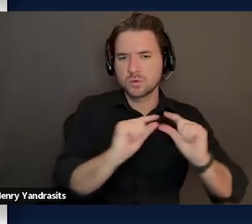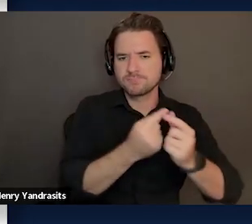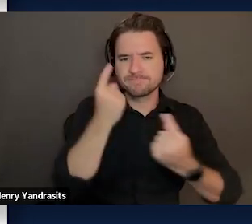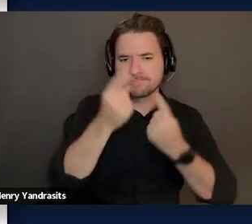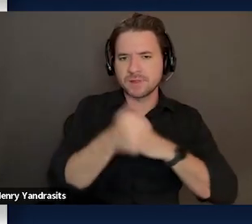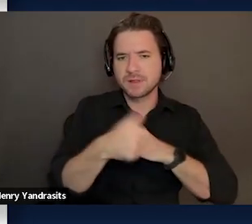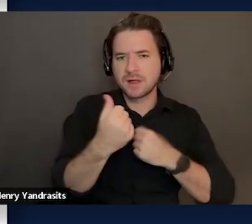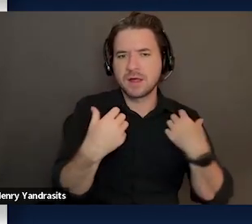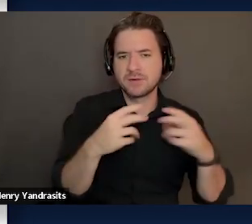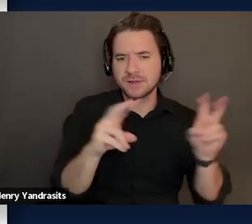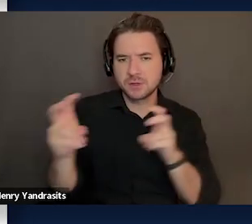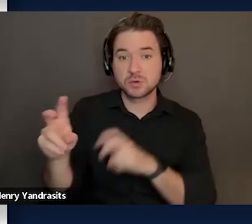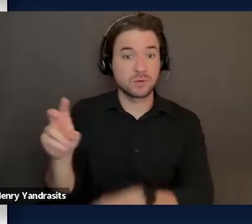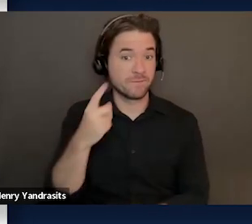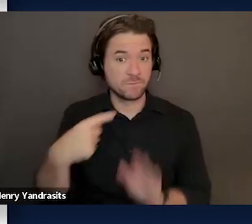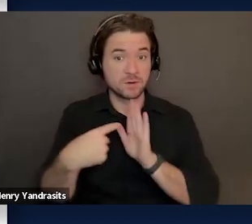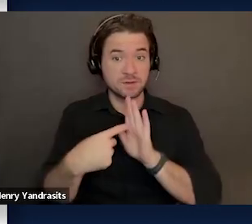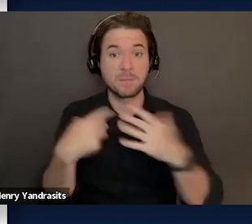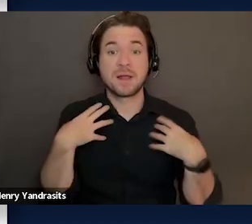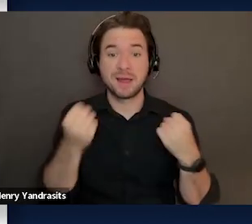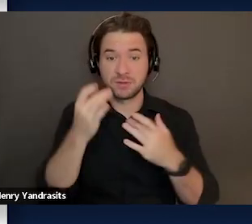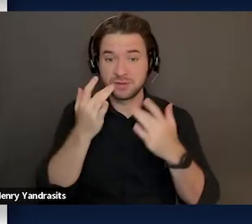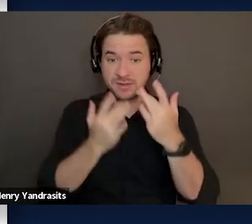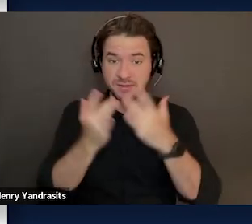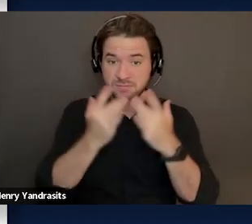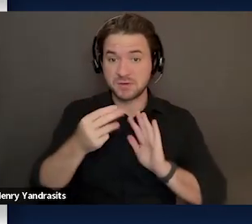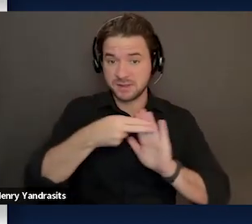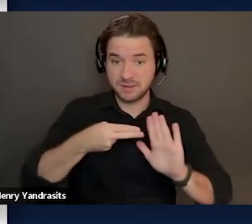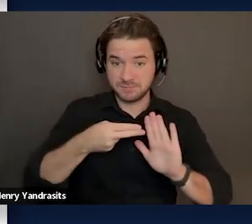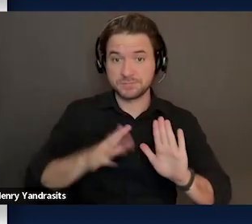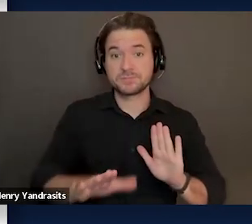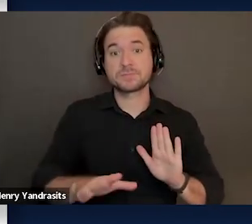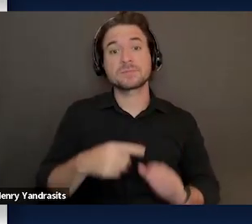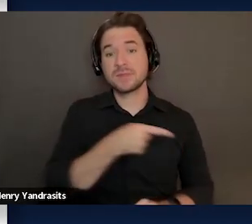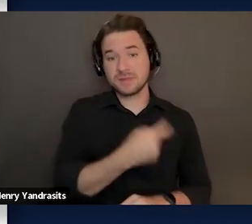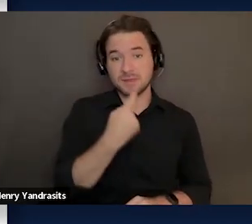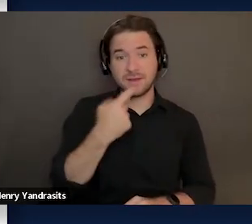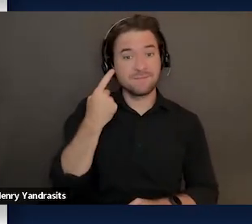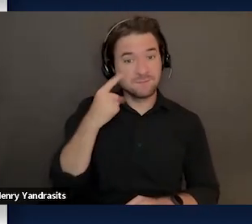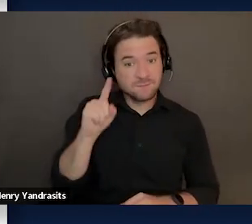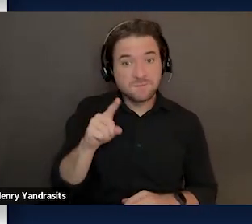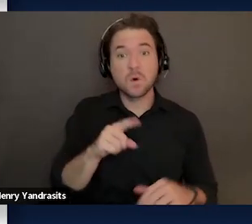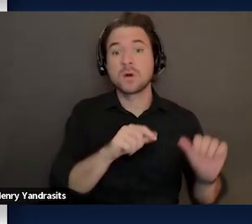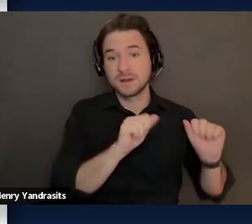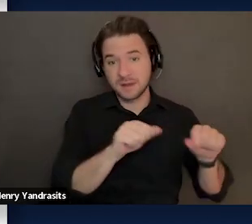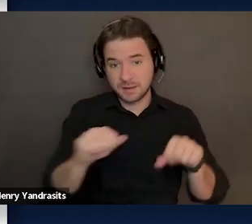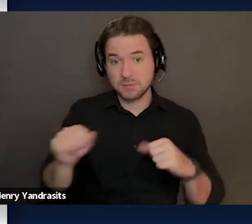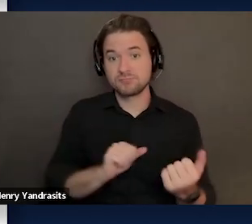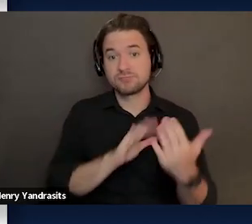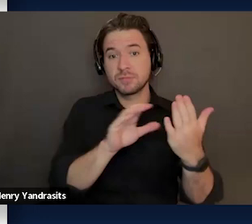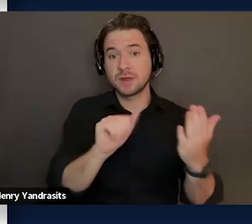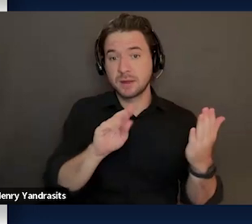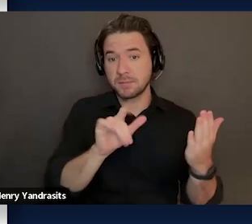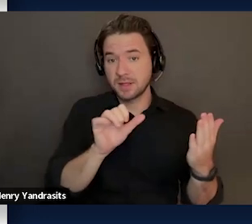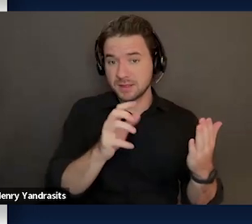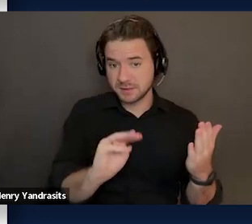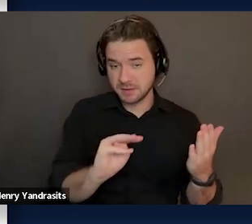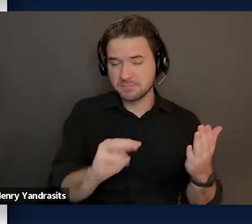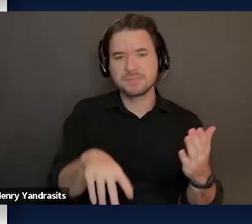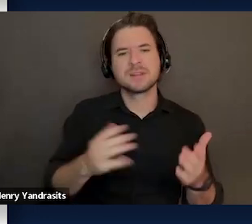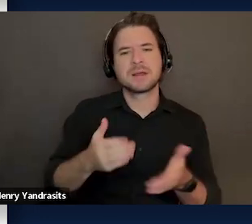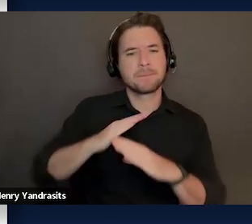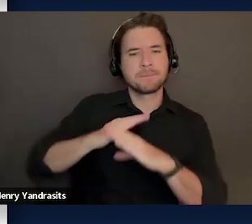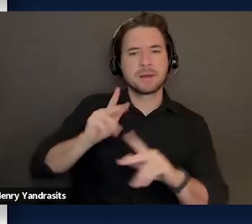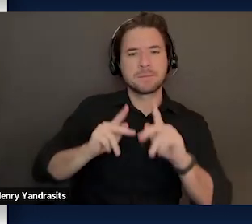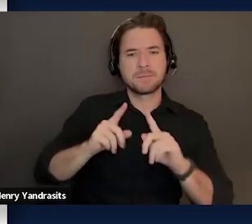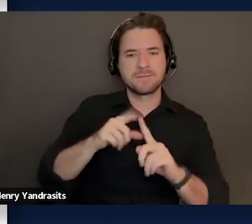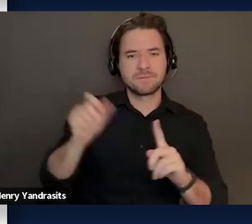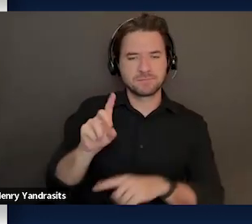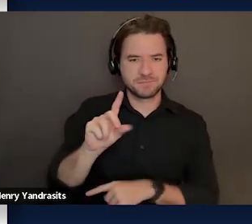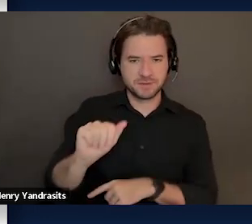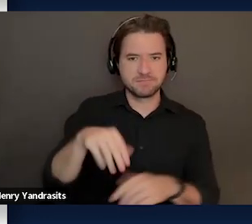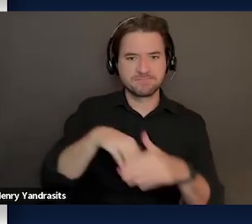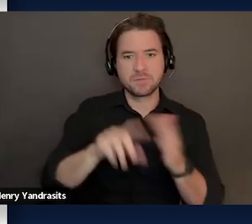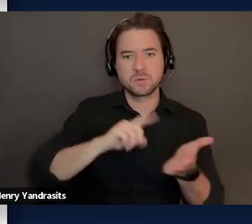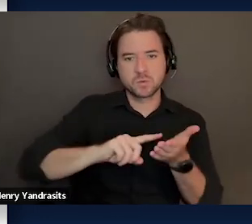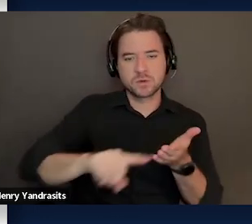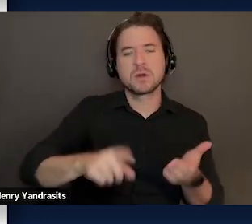like this health disparities designation. They maintain that in order to address ableism that shut disabled people out of research positions, they also had to contend with the ways that ableism impacts knowledge production in public health.